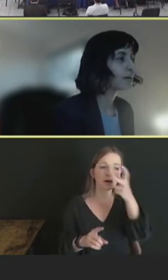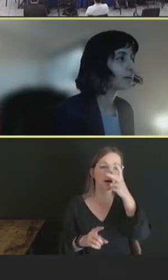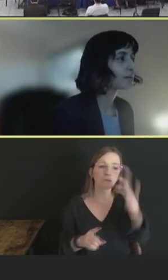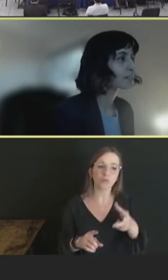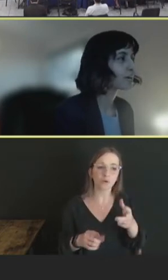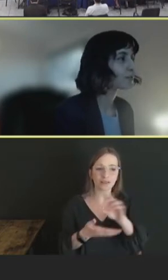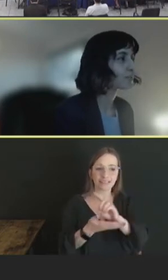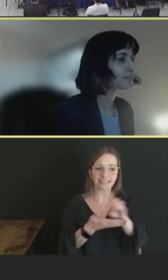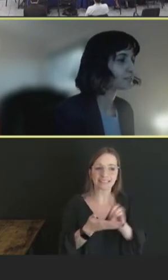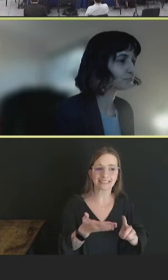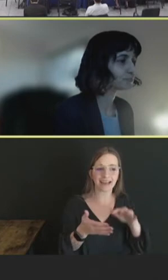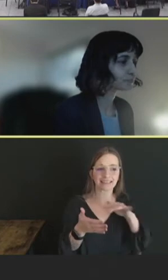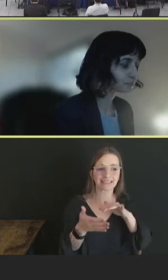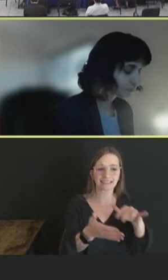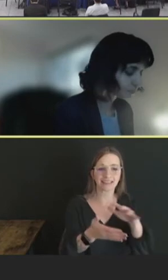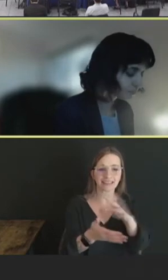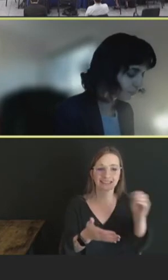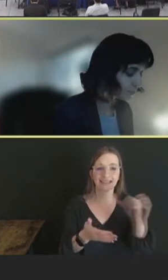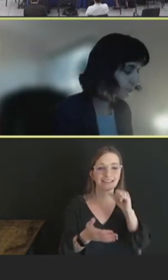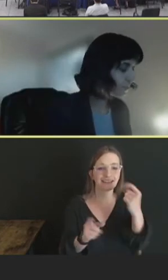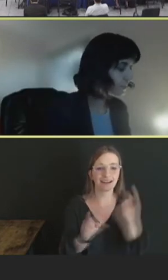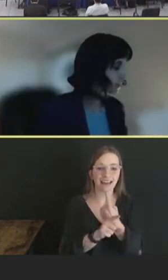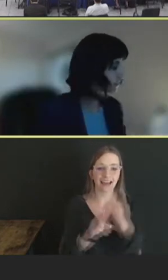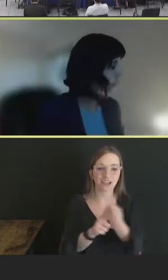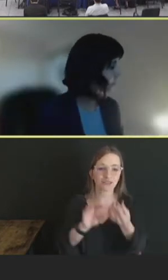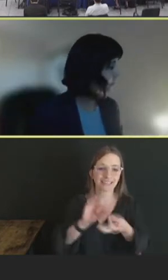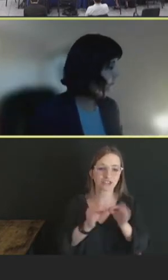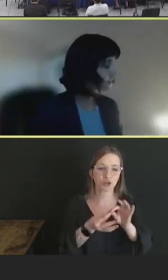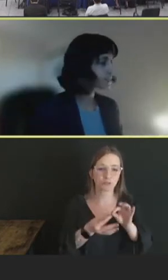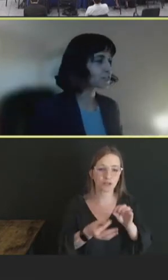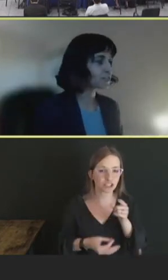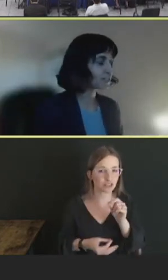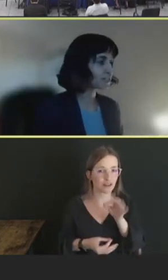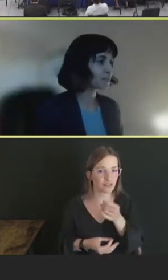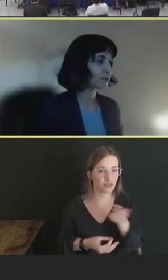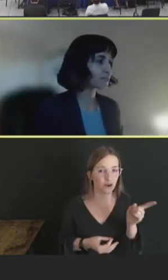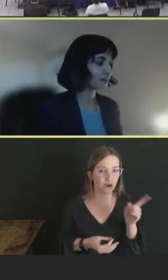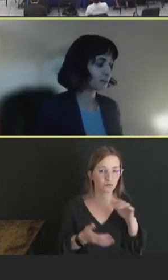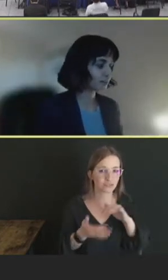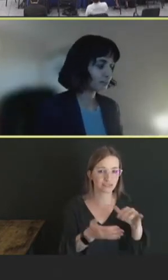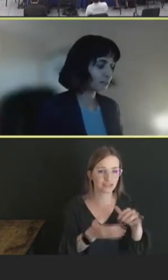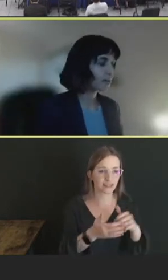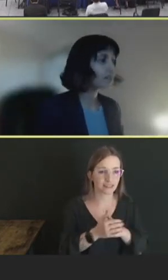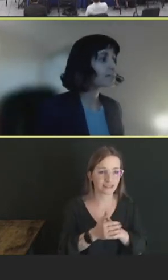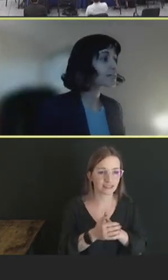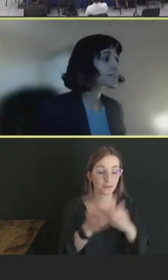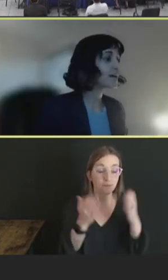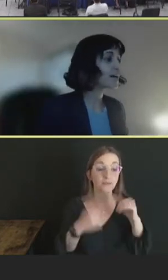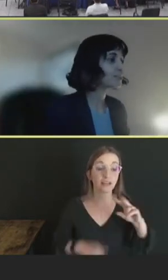Next slide, please. So the second topic under discussion is thiomersal. Next slide.